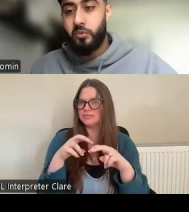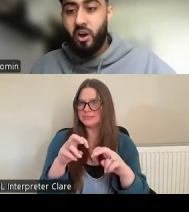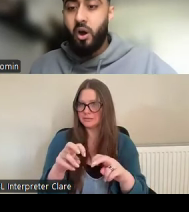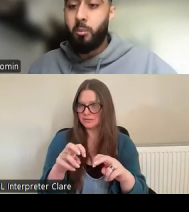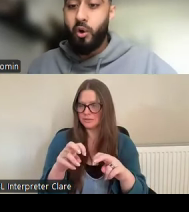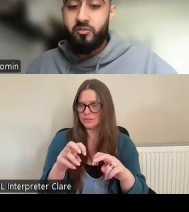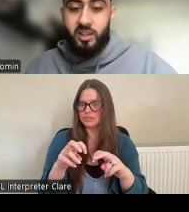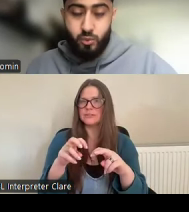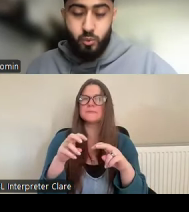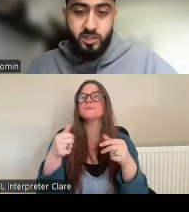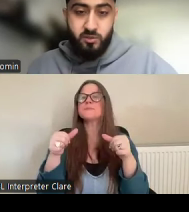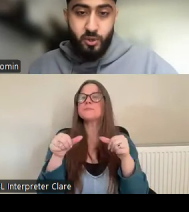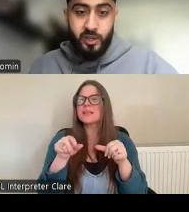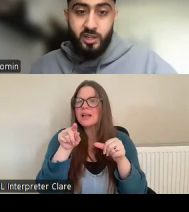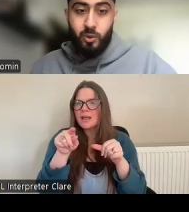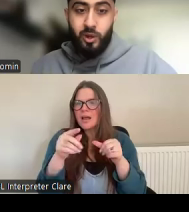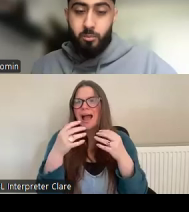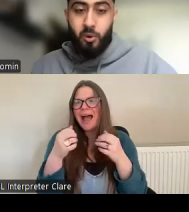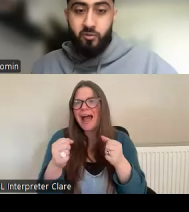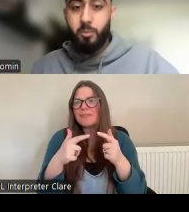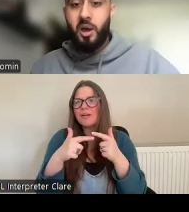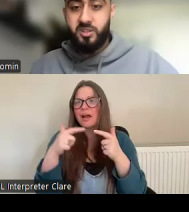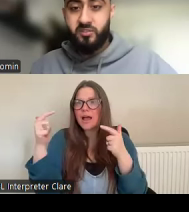There are more advanced ways of doing it as well, but for the purpose